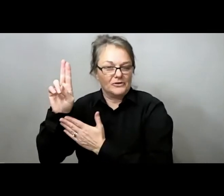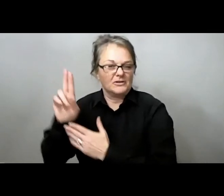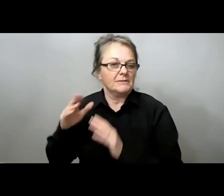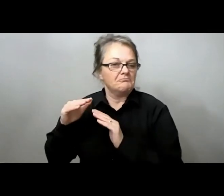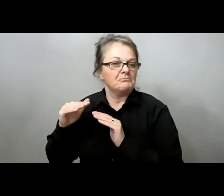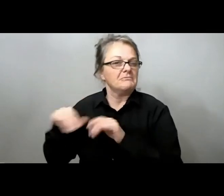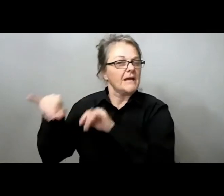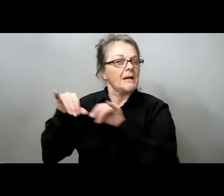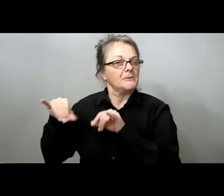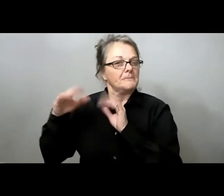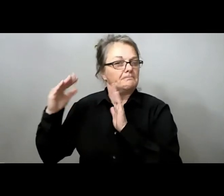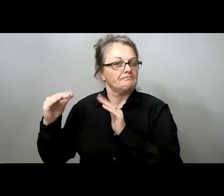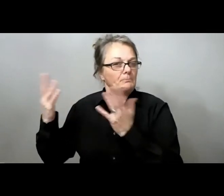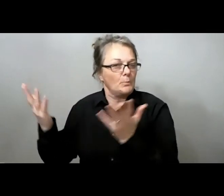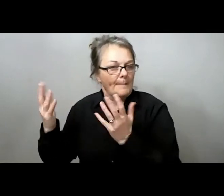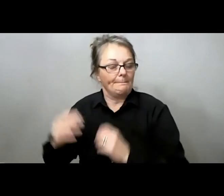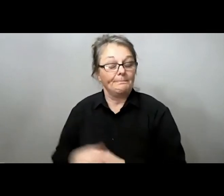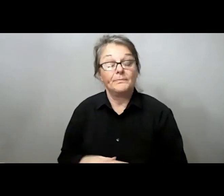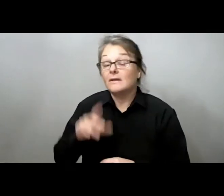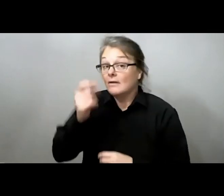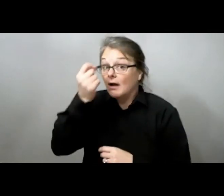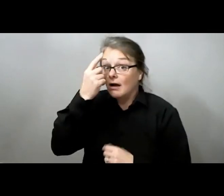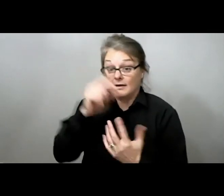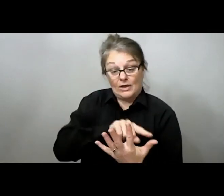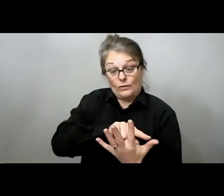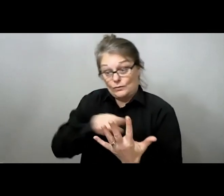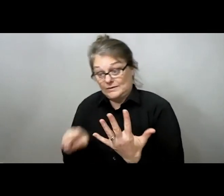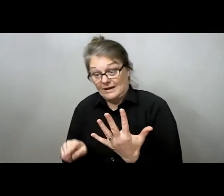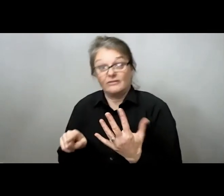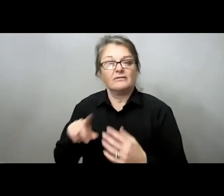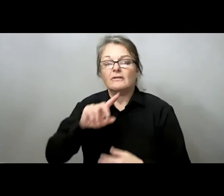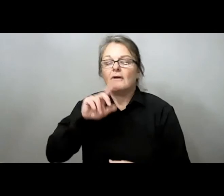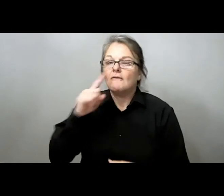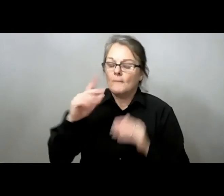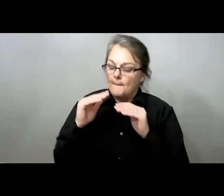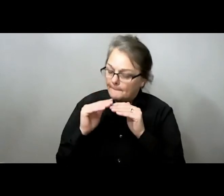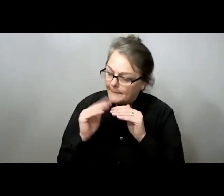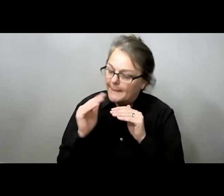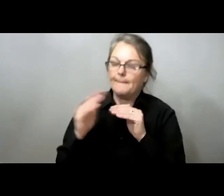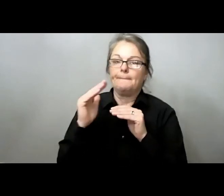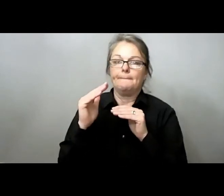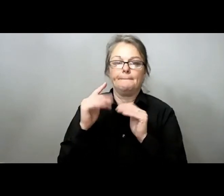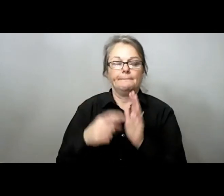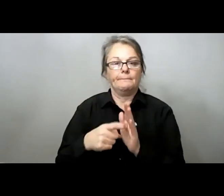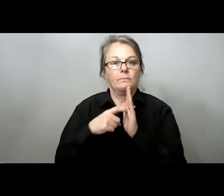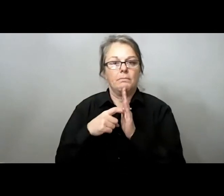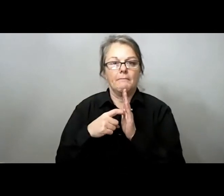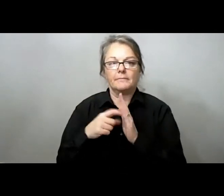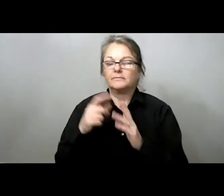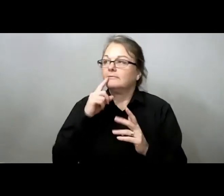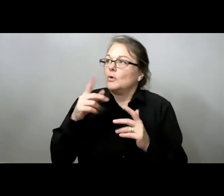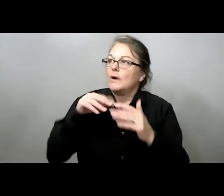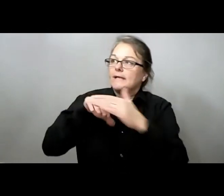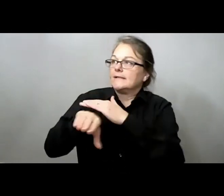THESE STANDARDS SET OUT THE MINIMUM REQUIREMENTS. THEY'RE THE FLOOR OF THE ACCESSIBILITY